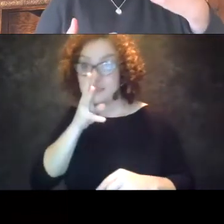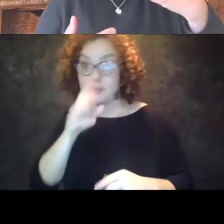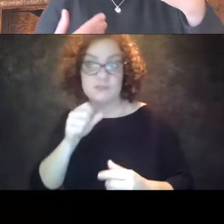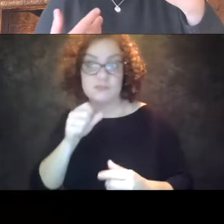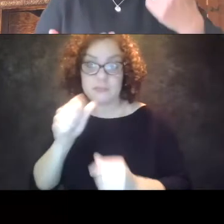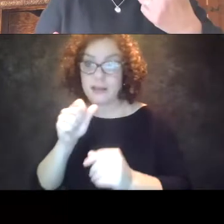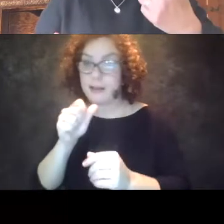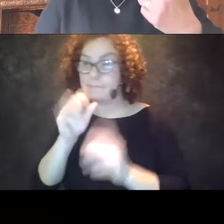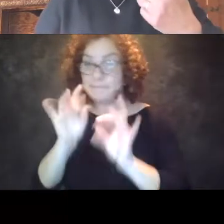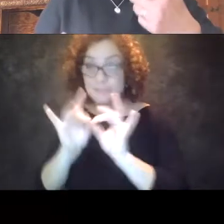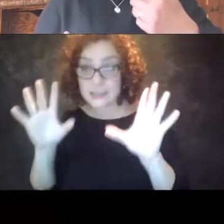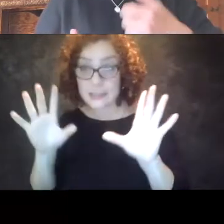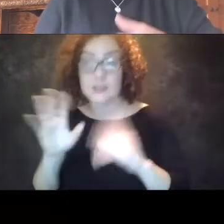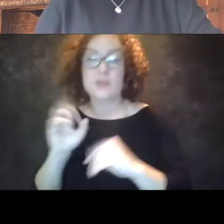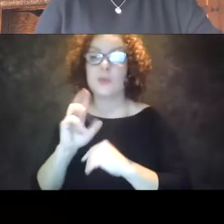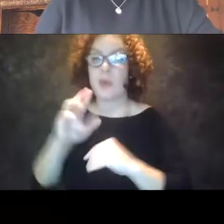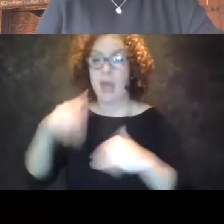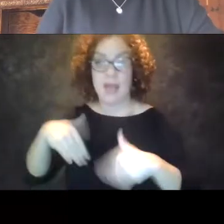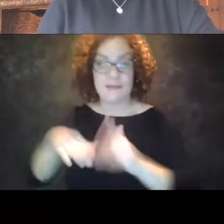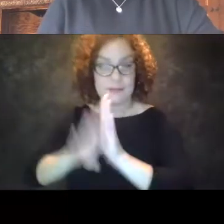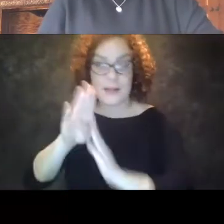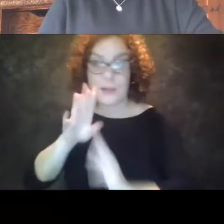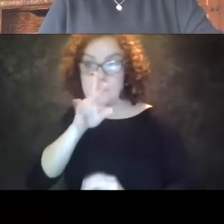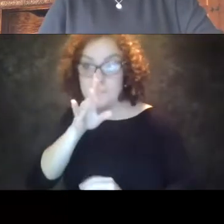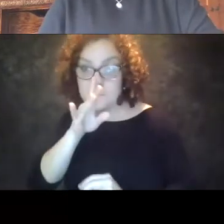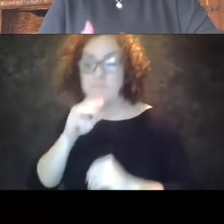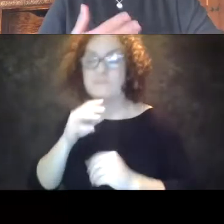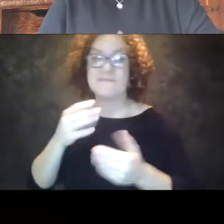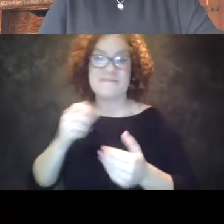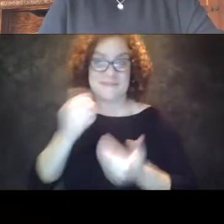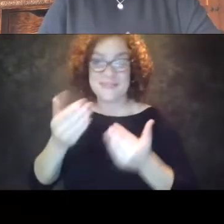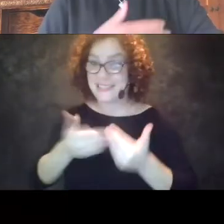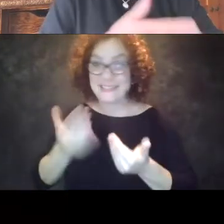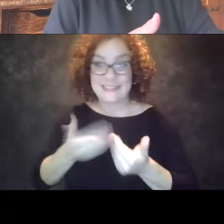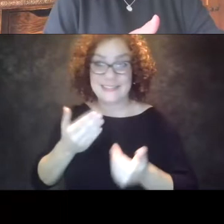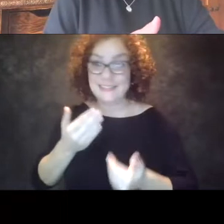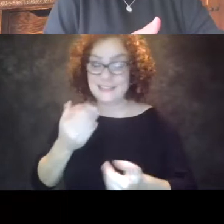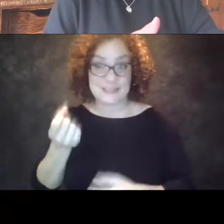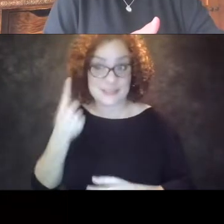not be very easy to understand because of articulation. They may use picture symbols,